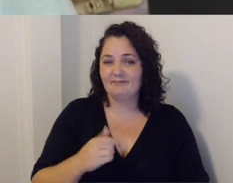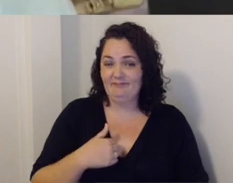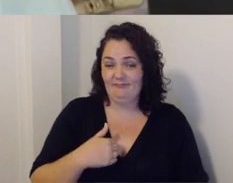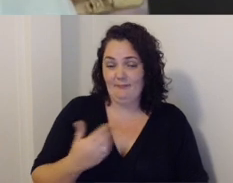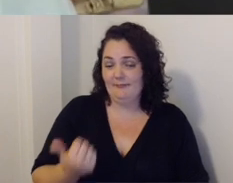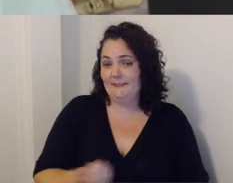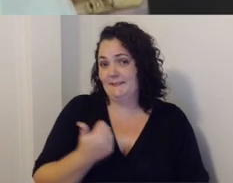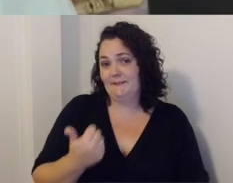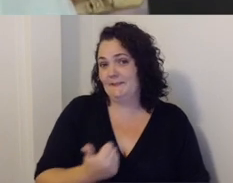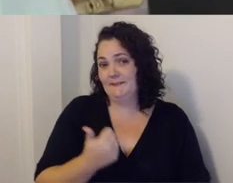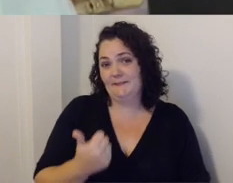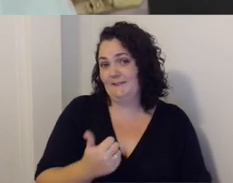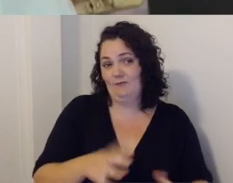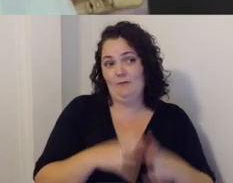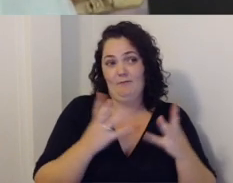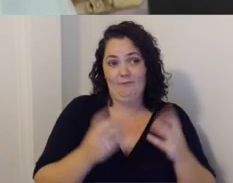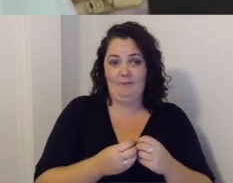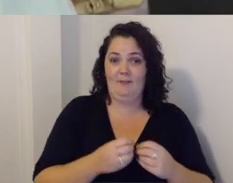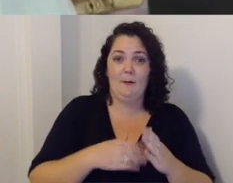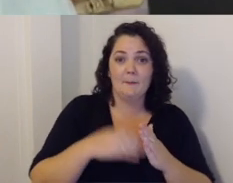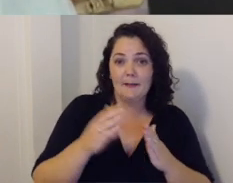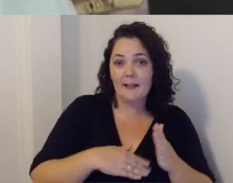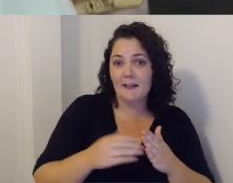them in my studio, I use them for everything, I use them in painting, I use them in drawing and those